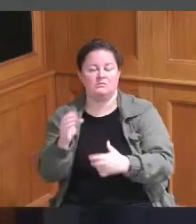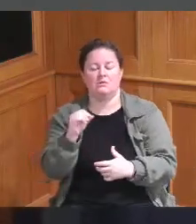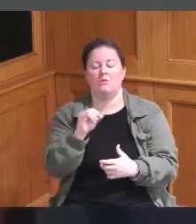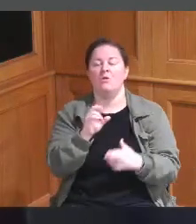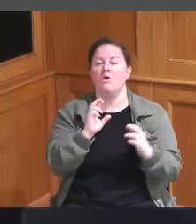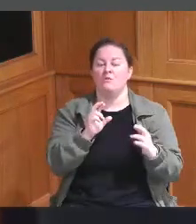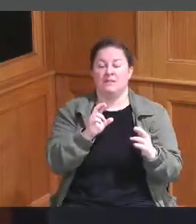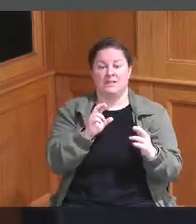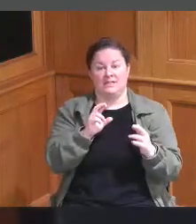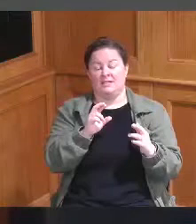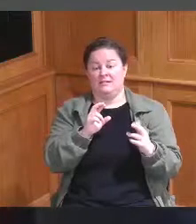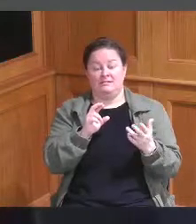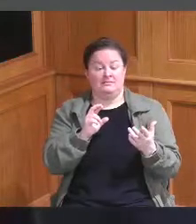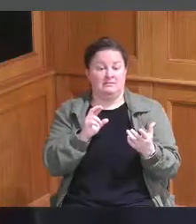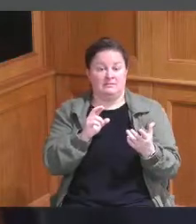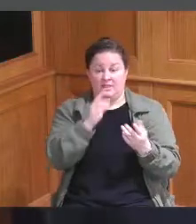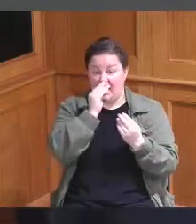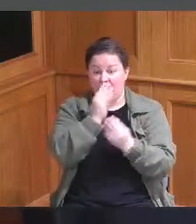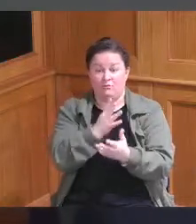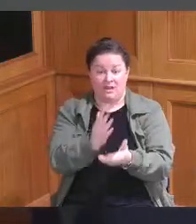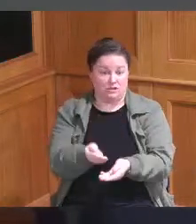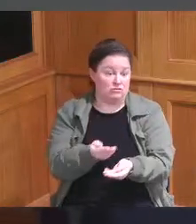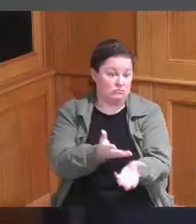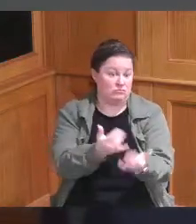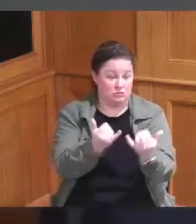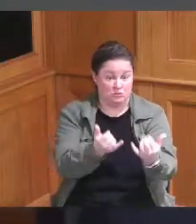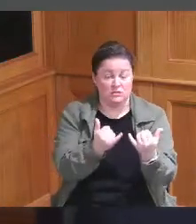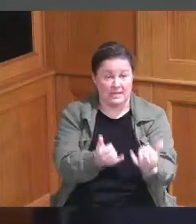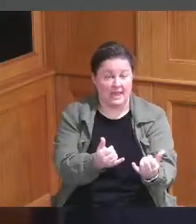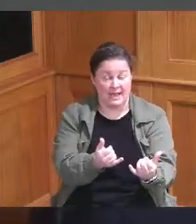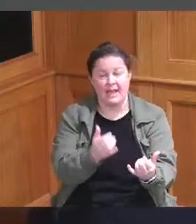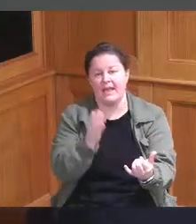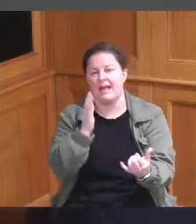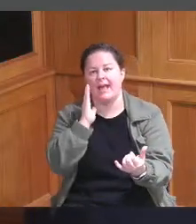upon the information we've received today or the the Glide path we're on with Covid